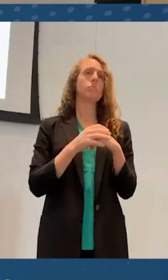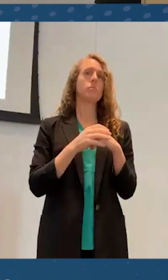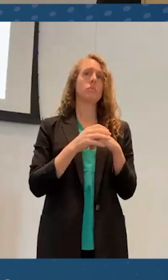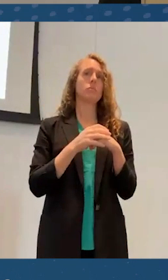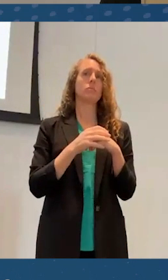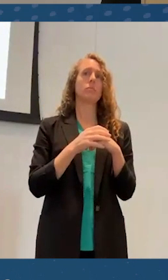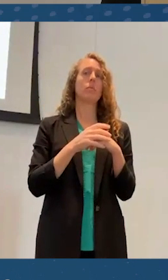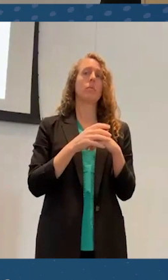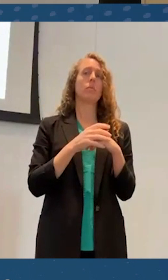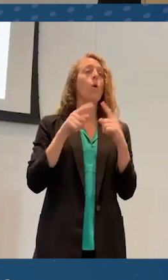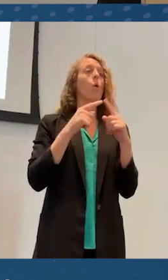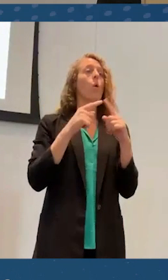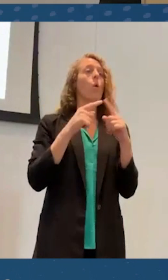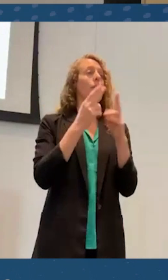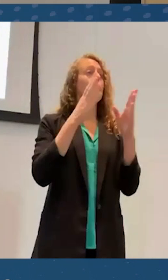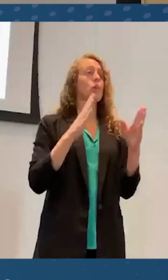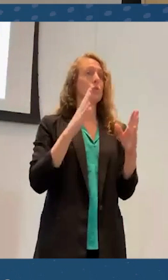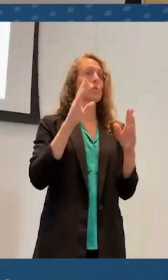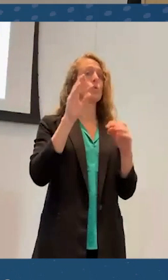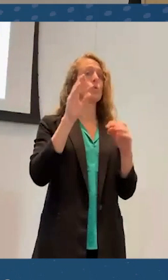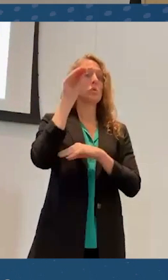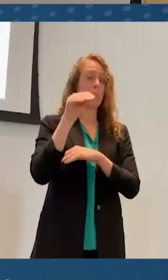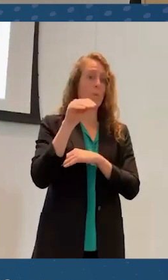because when they move their head, the subtitles will move with them.